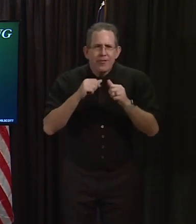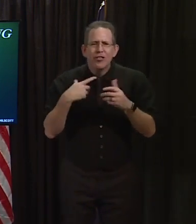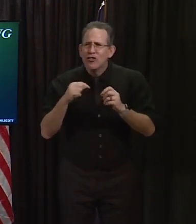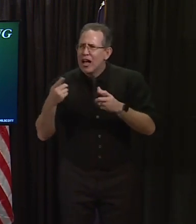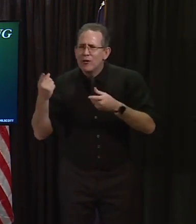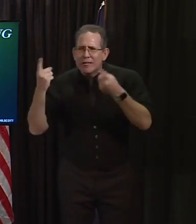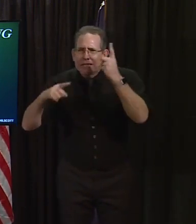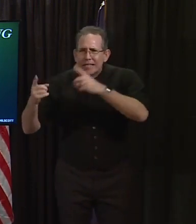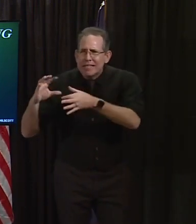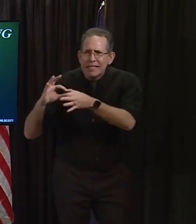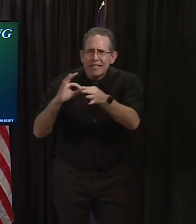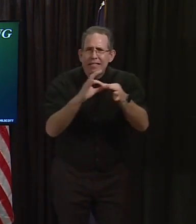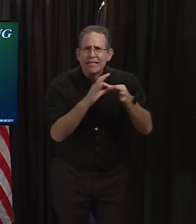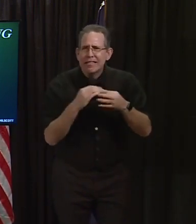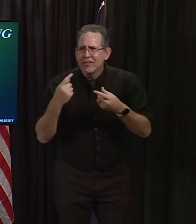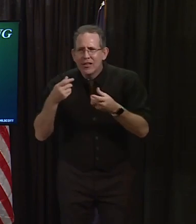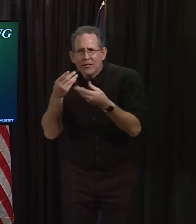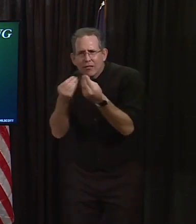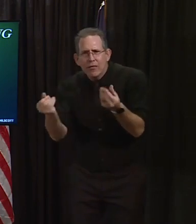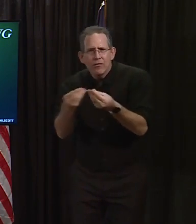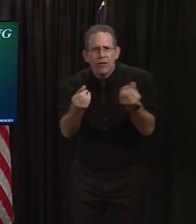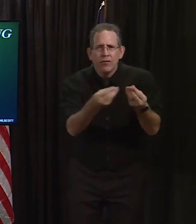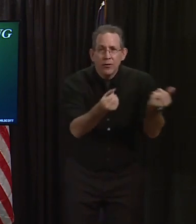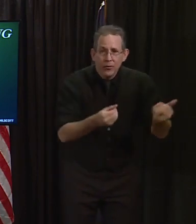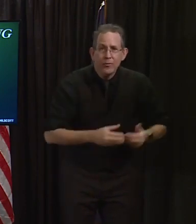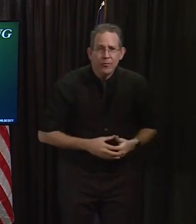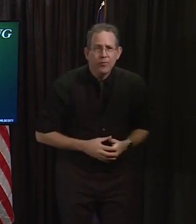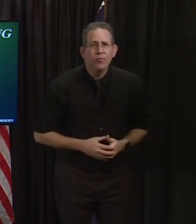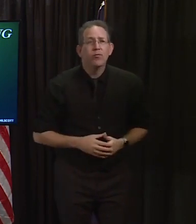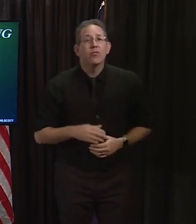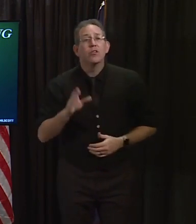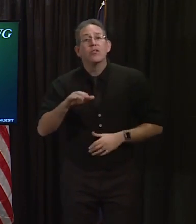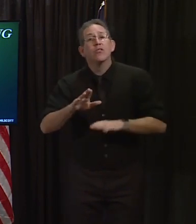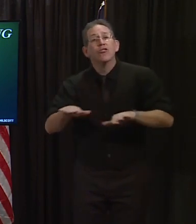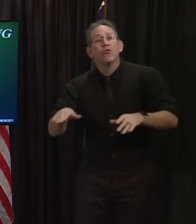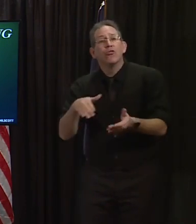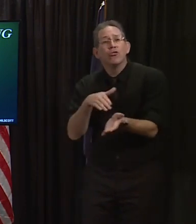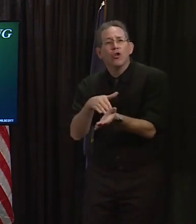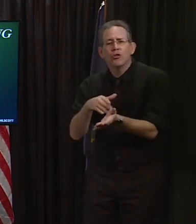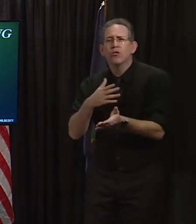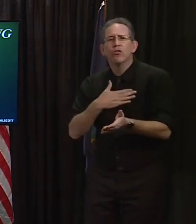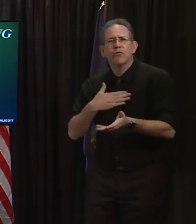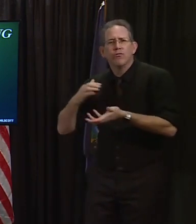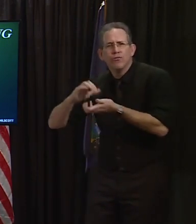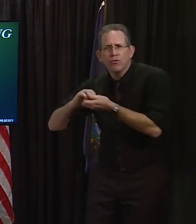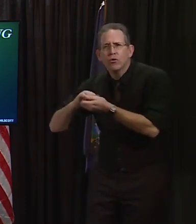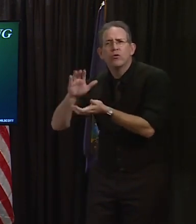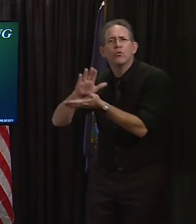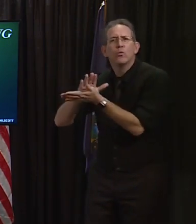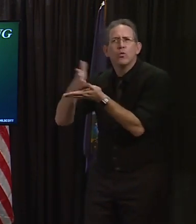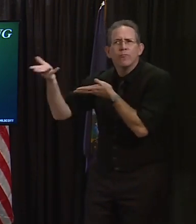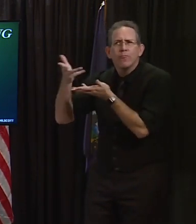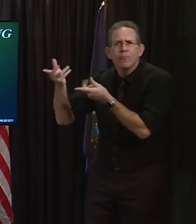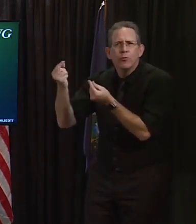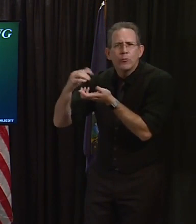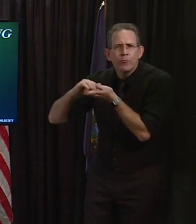always value collaboration with schools and childcare. Thank you all so much for the work you do for Children and families in Vermont.